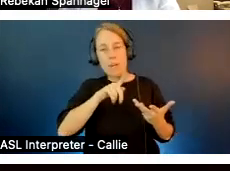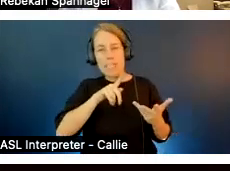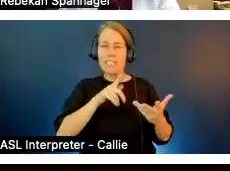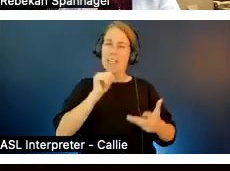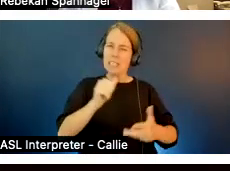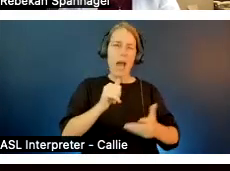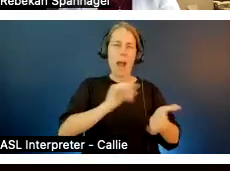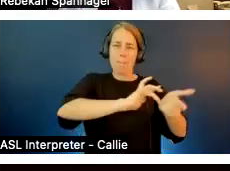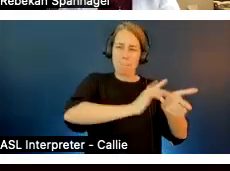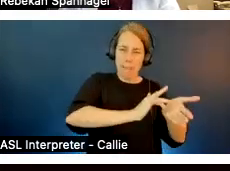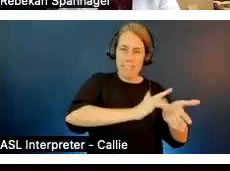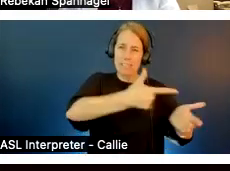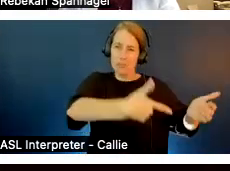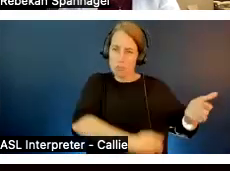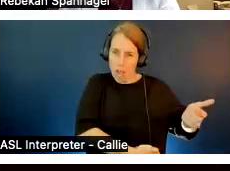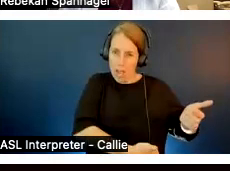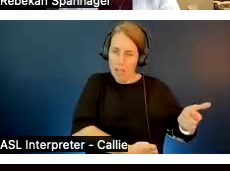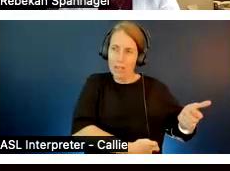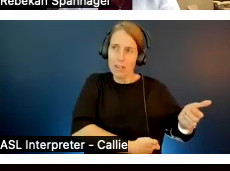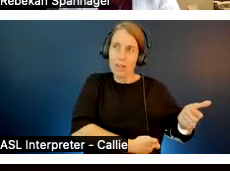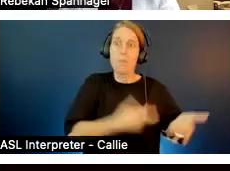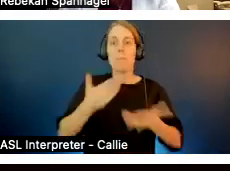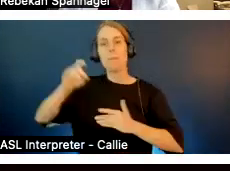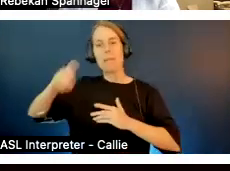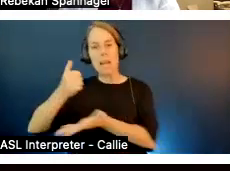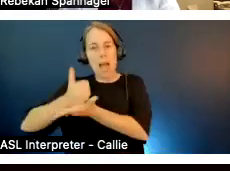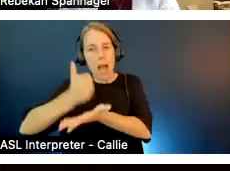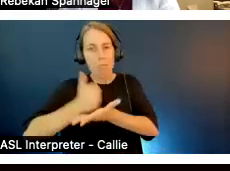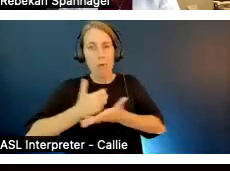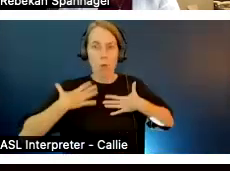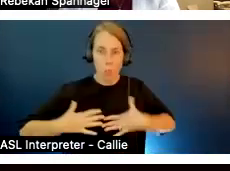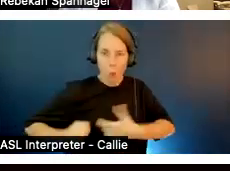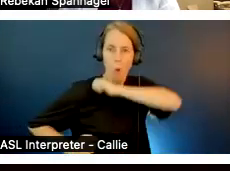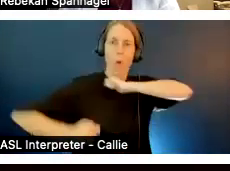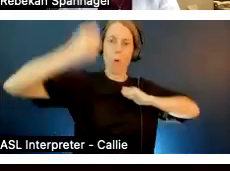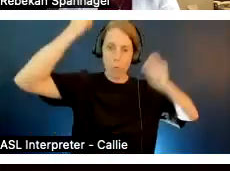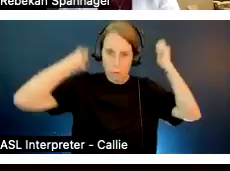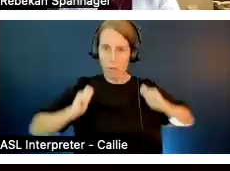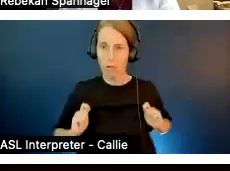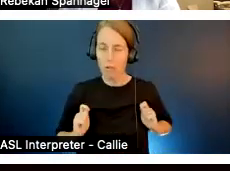shot for instance so then is it appropriate that you receive nursing services and how much